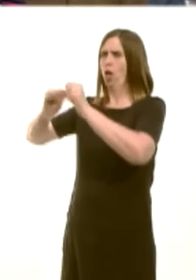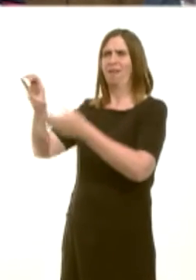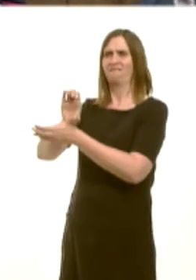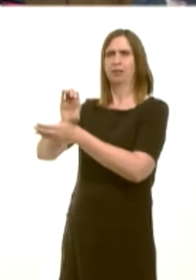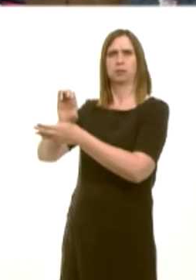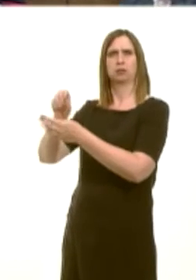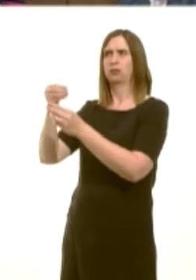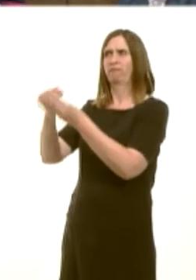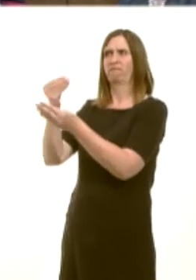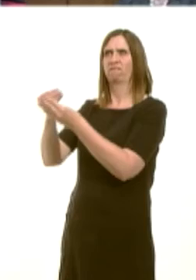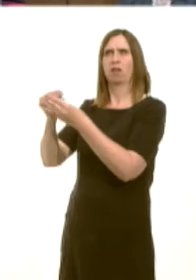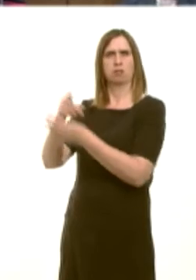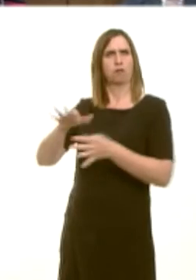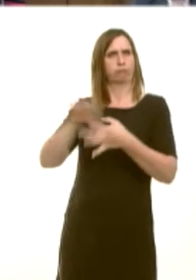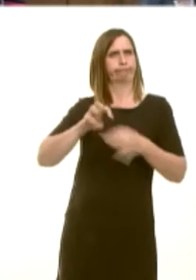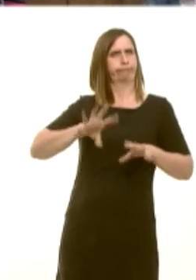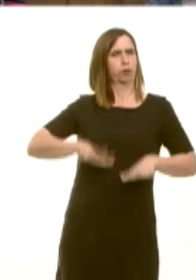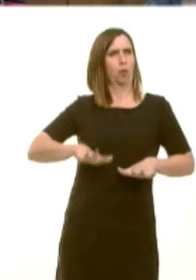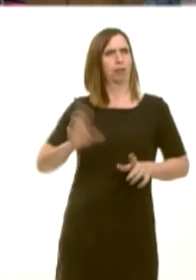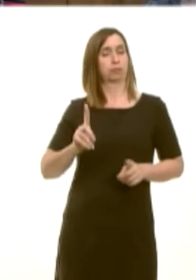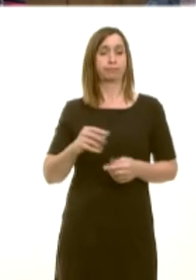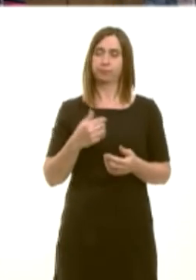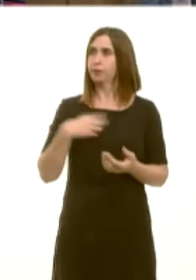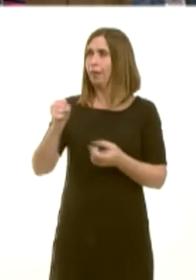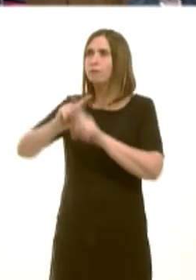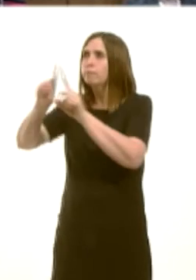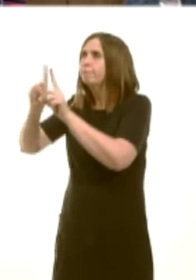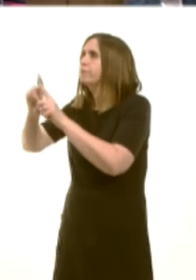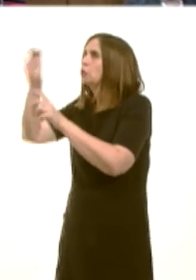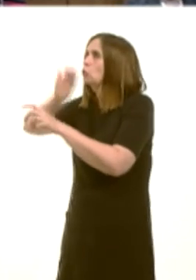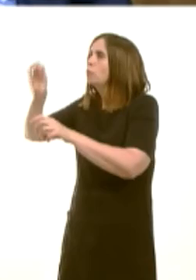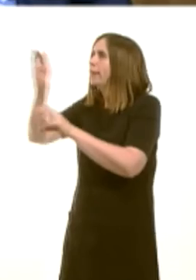Carwyn Jones: We are investing vital EU funds in key areas to drive up economic growth and